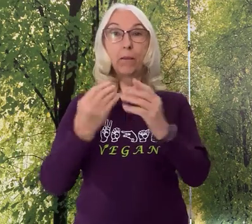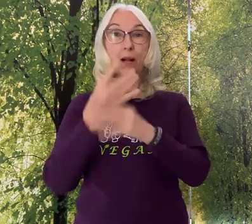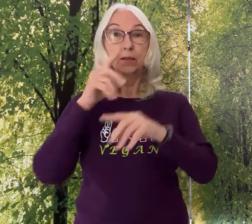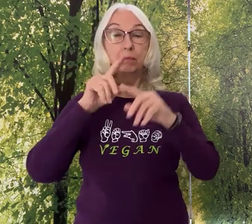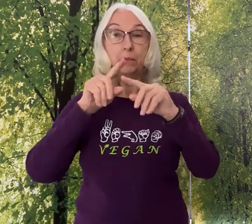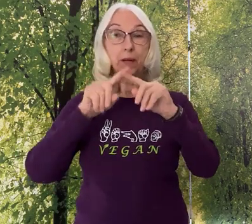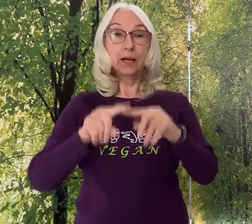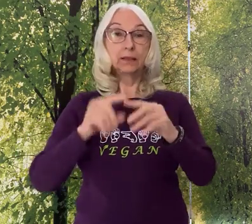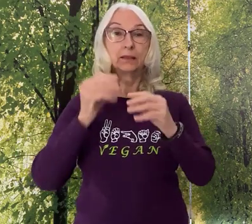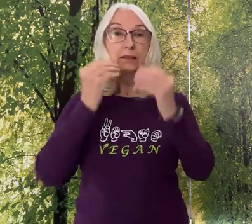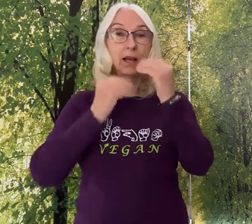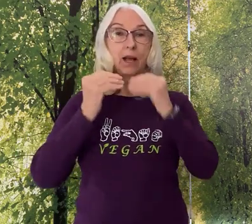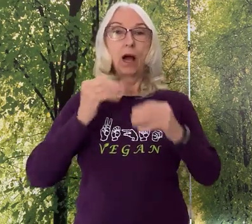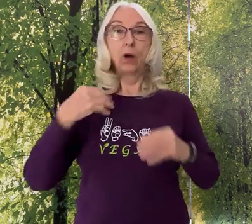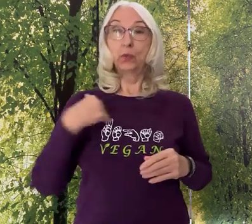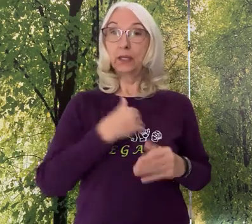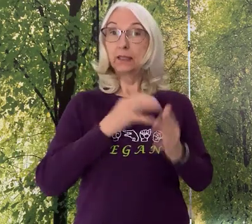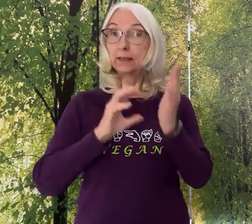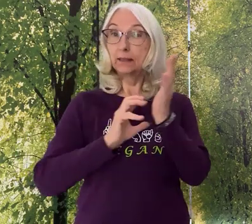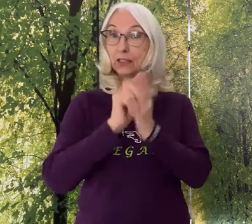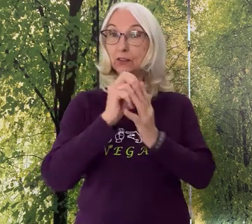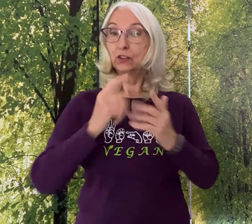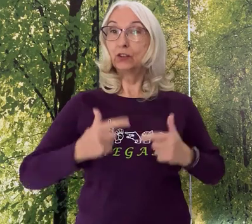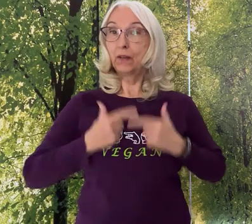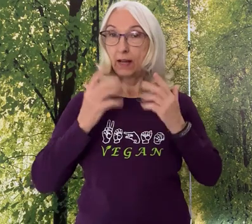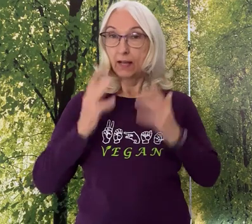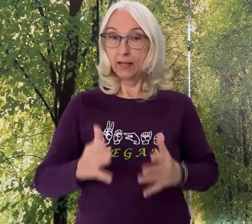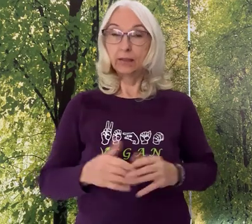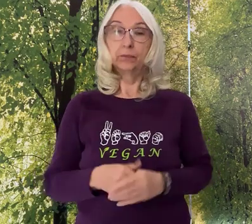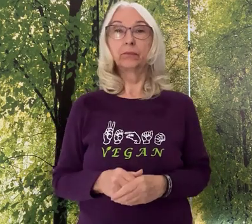a plant-based diet and breast cancer survival.